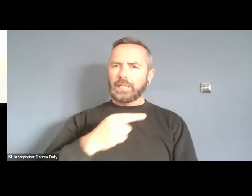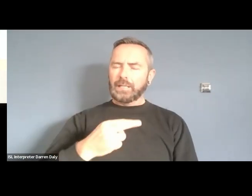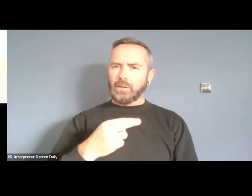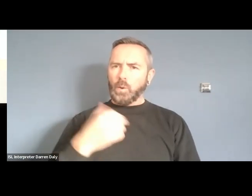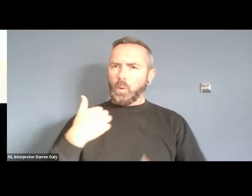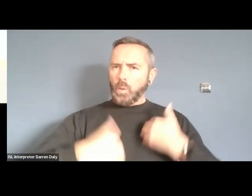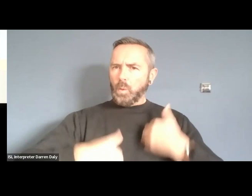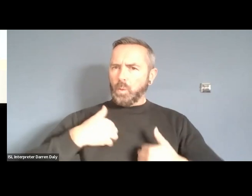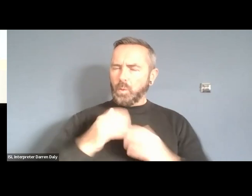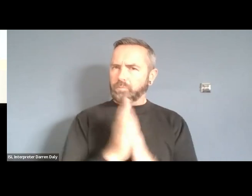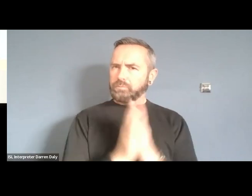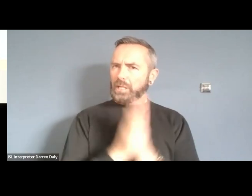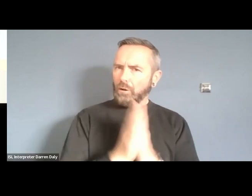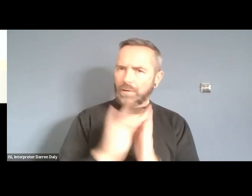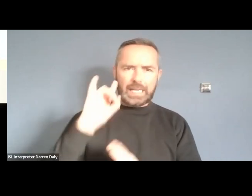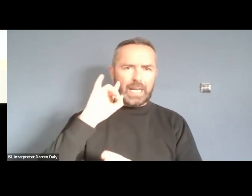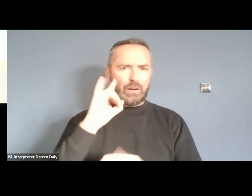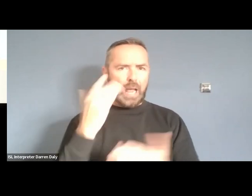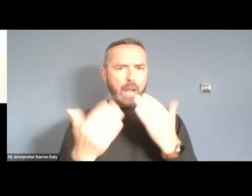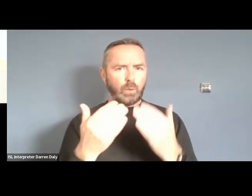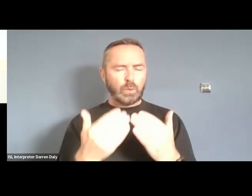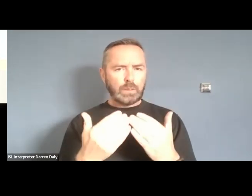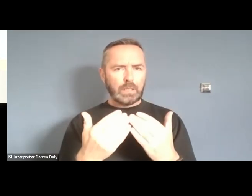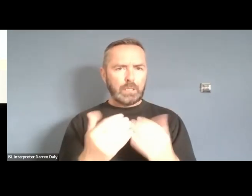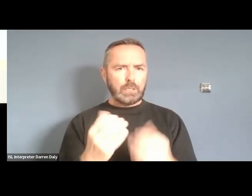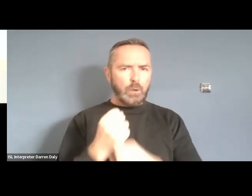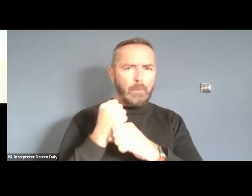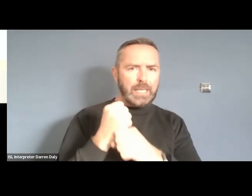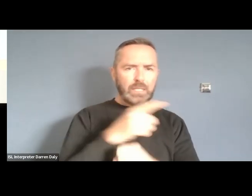committed you and your colleagues in the department are to this next phase.